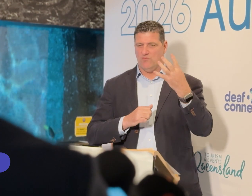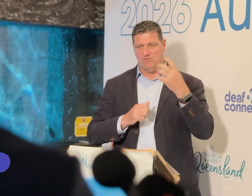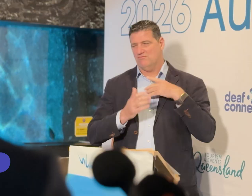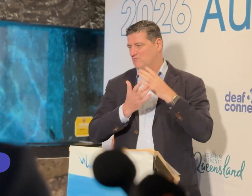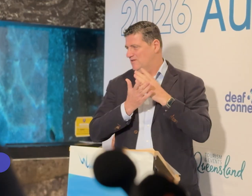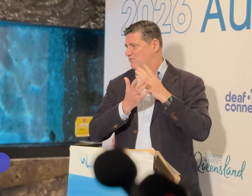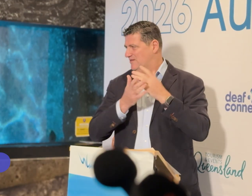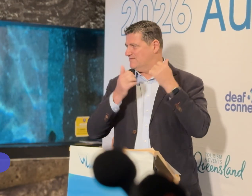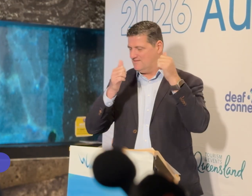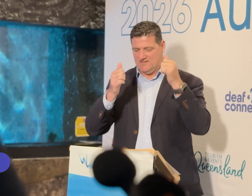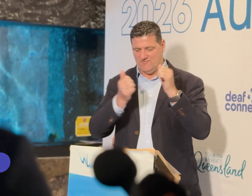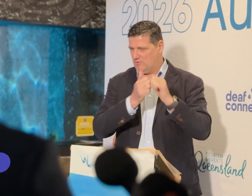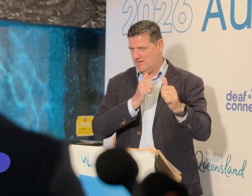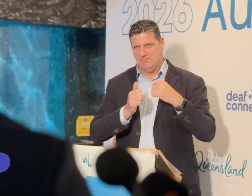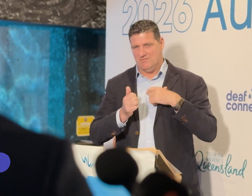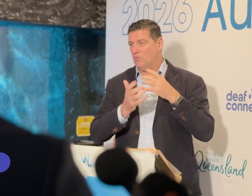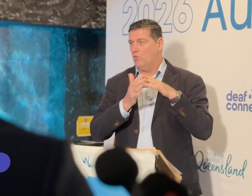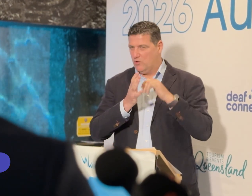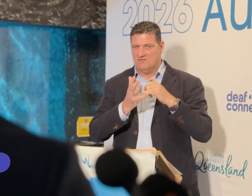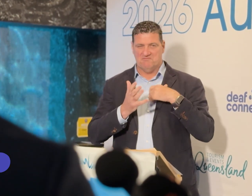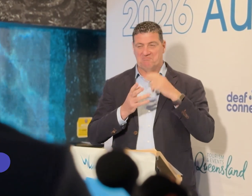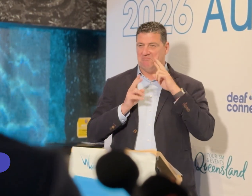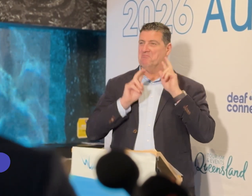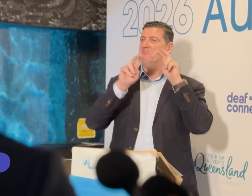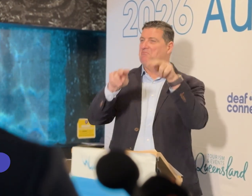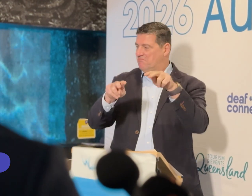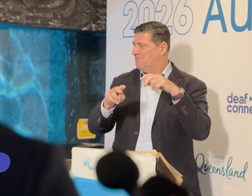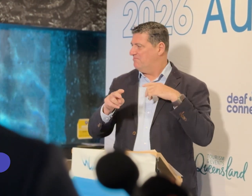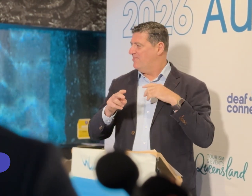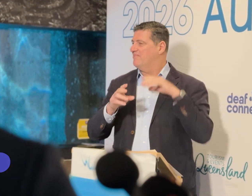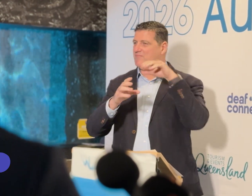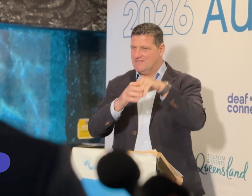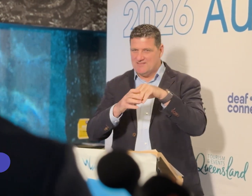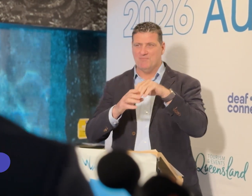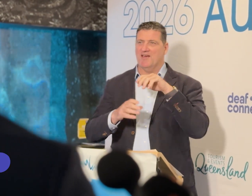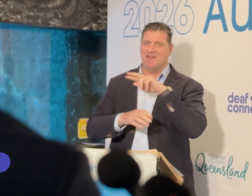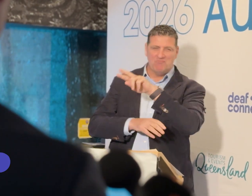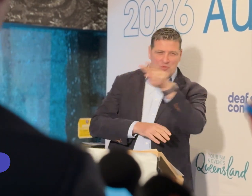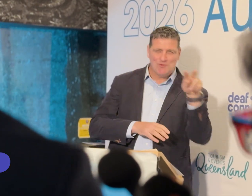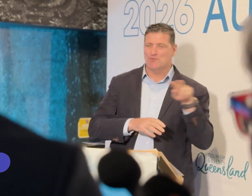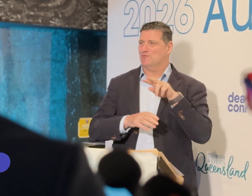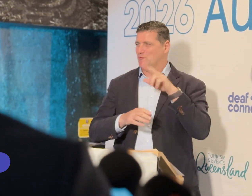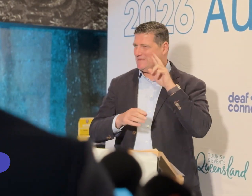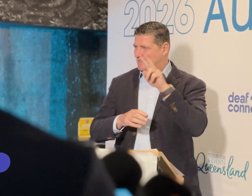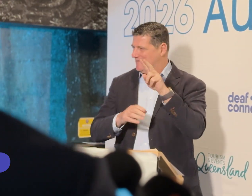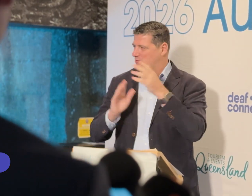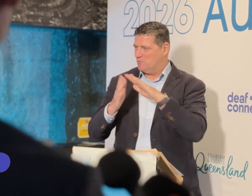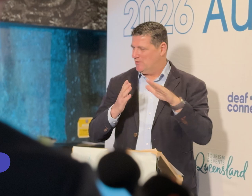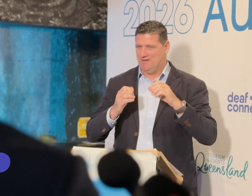was a truly successful Games in Newcastle. I attended and I could see the community